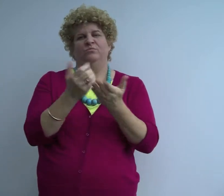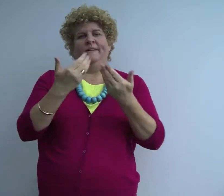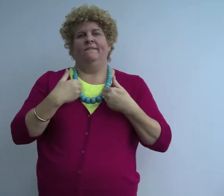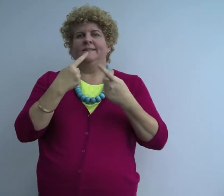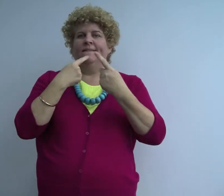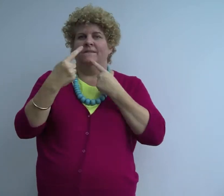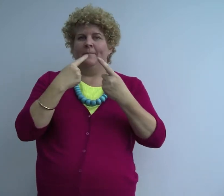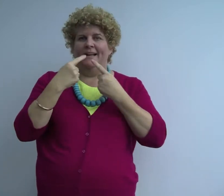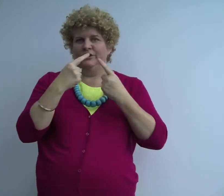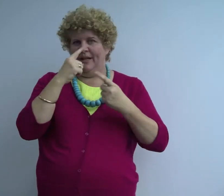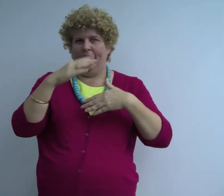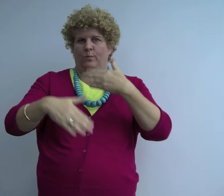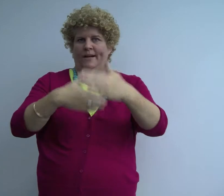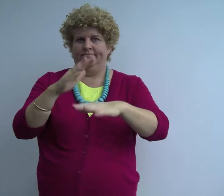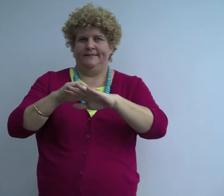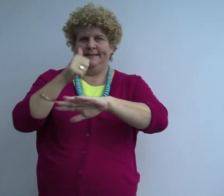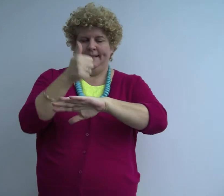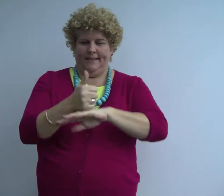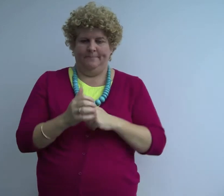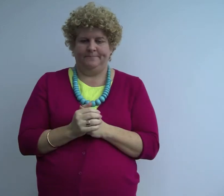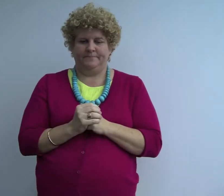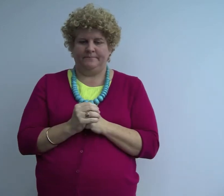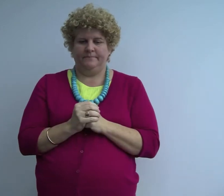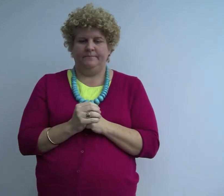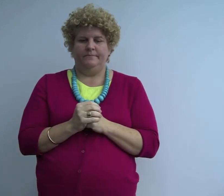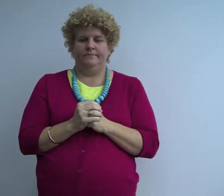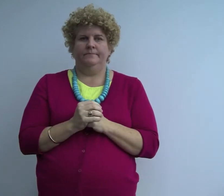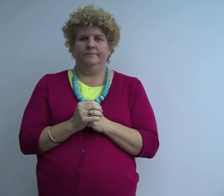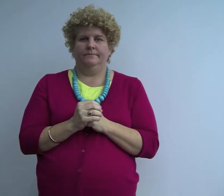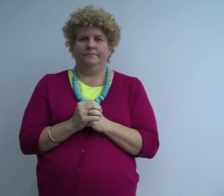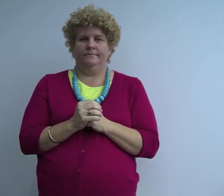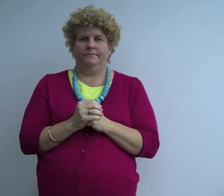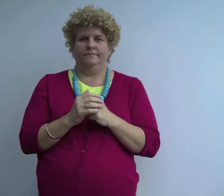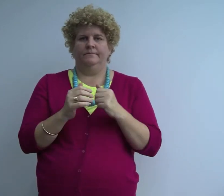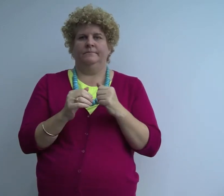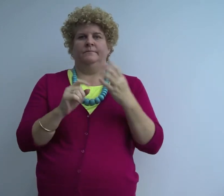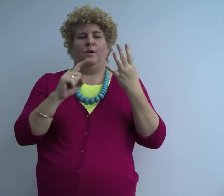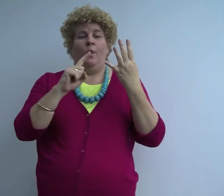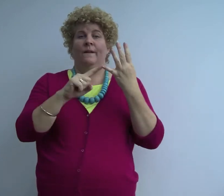When you book, you will give us the information that we need to be able to set up the captioning for that meeting for you.